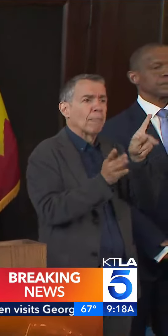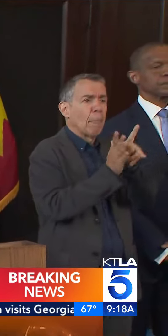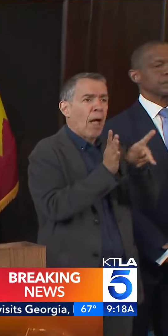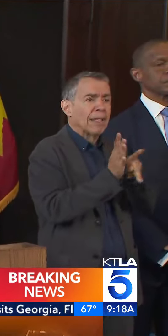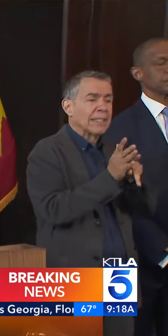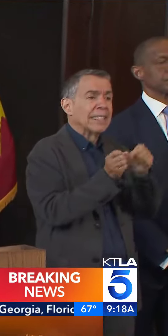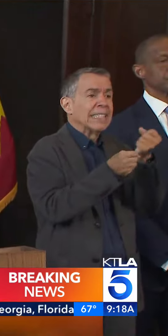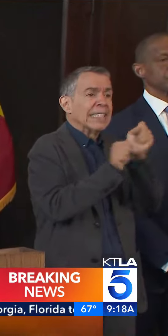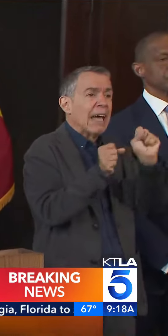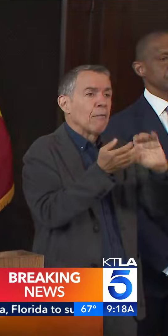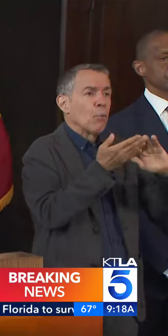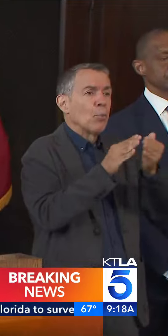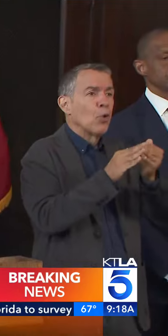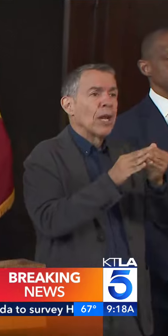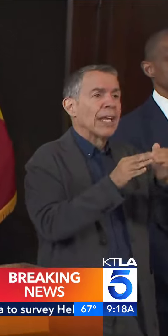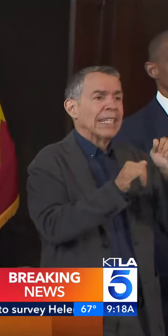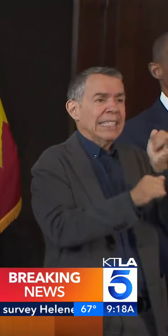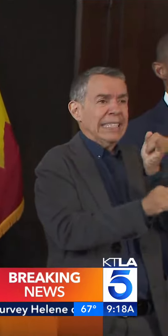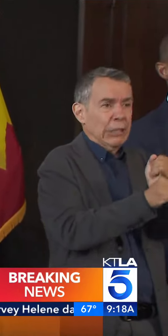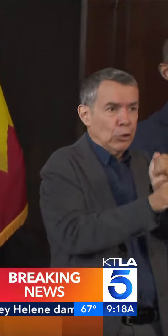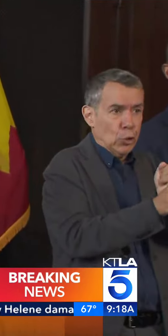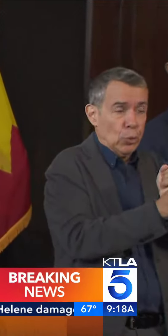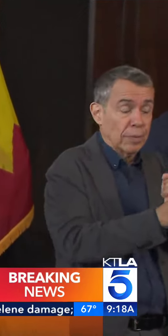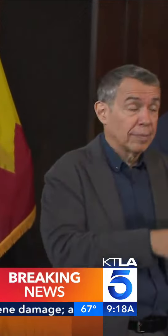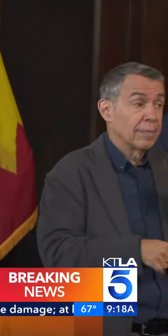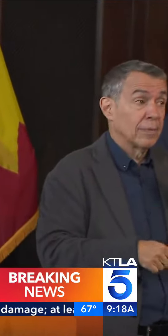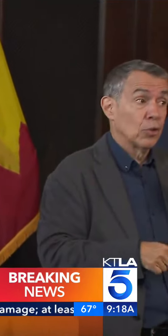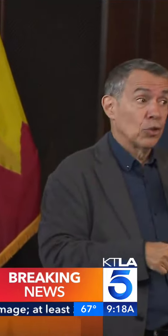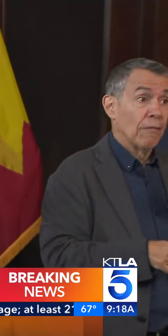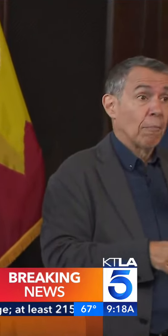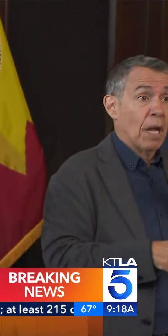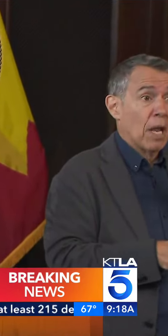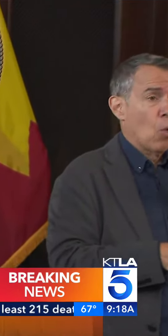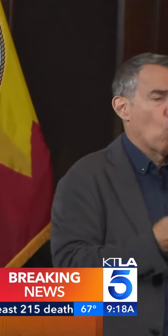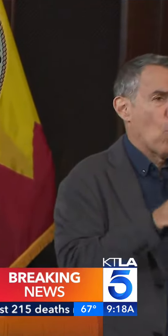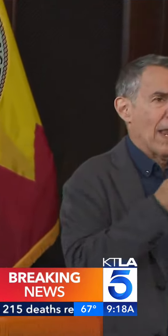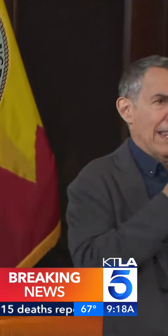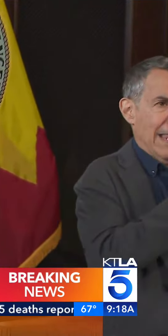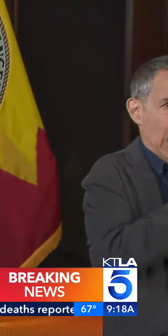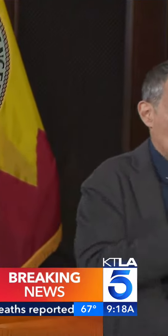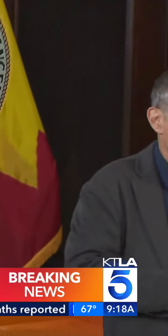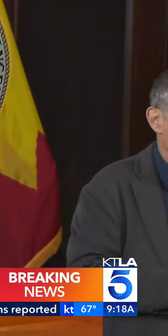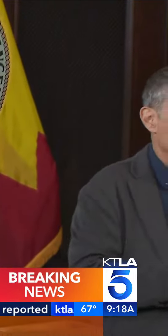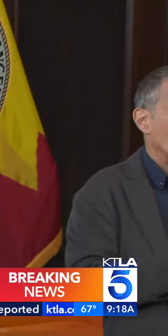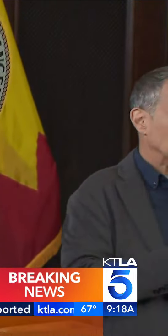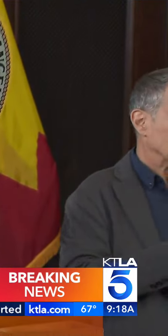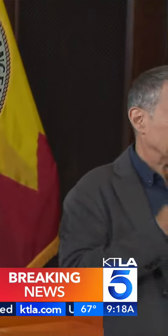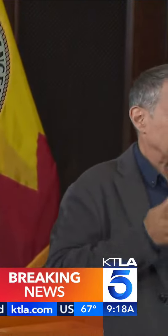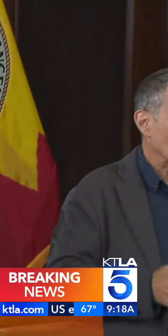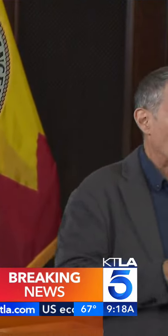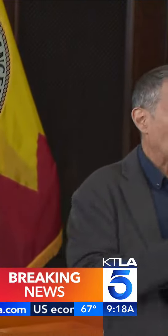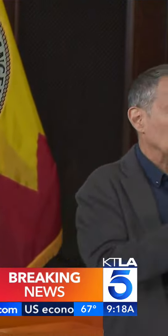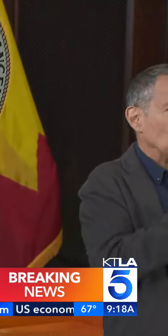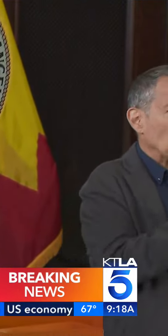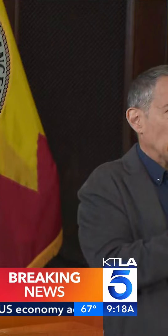WAS APPOINTED TO SERVE AS DIRECTOR OF USC'S PRICE SCHOOL A PUBLIC POLICIES, SAFE